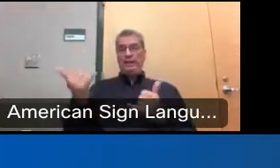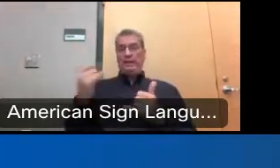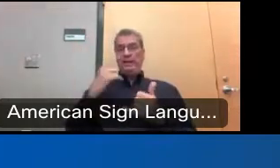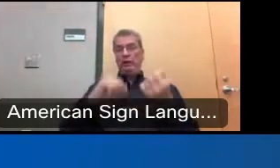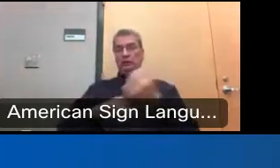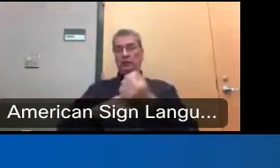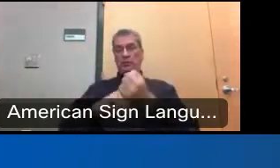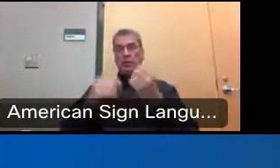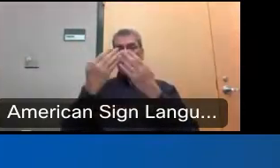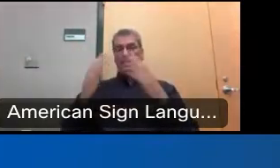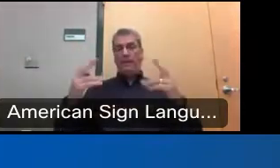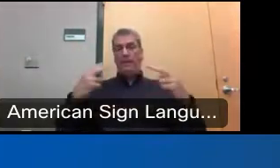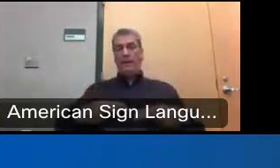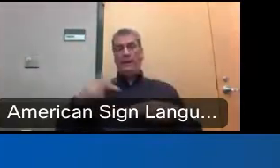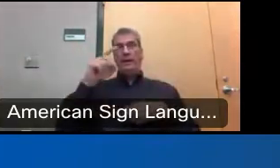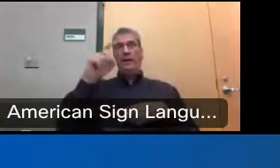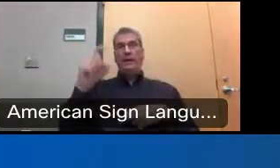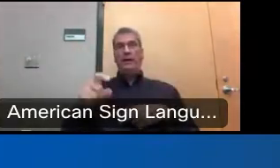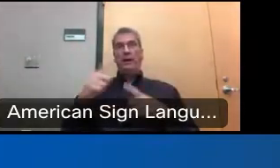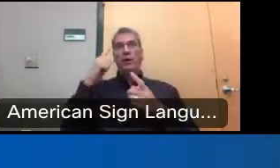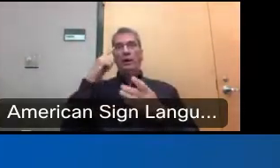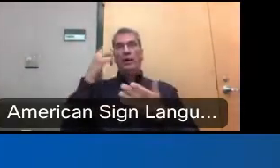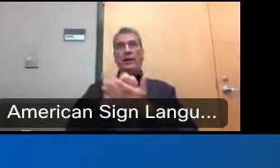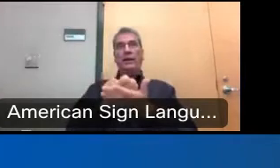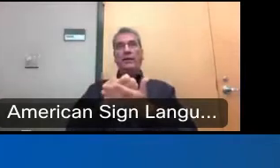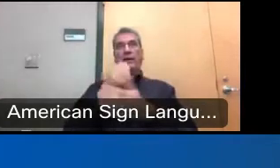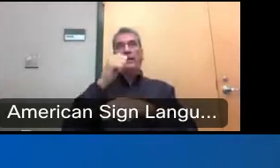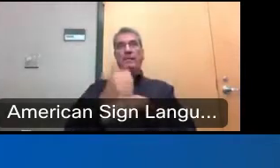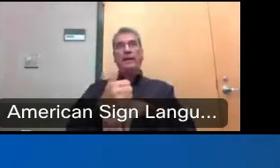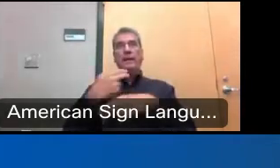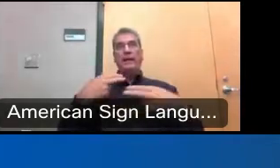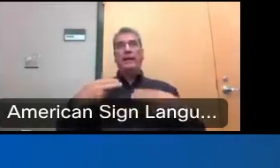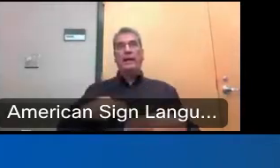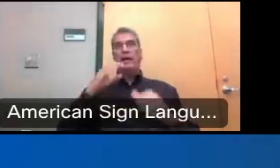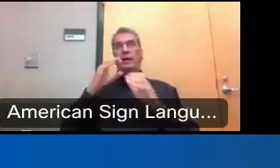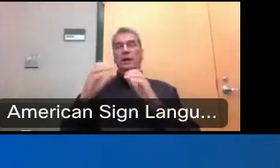health in Texas with evidence based health communication. Please join me in welcoming.